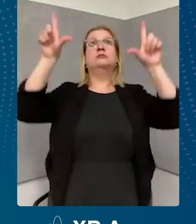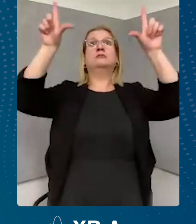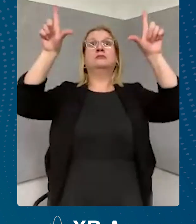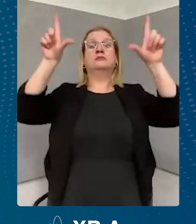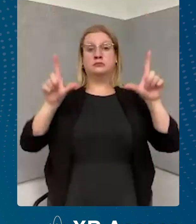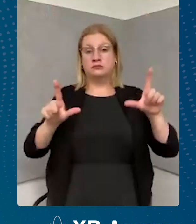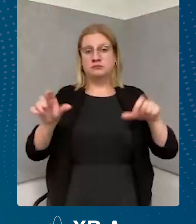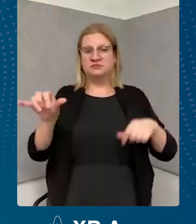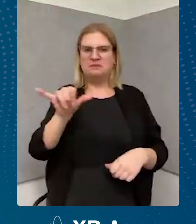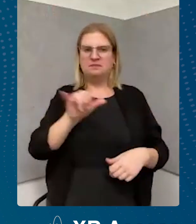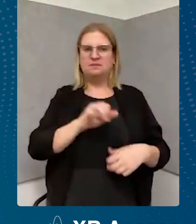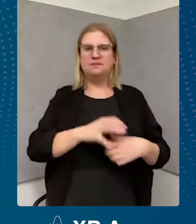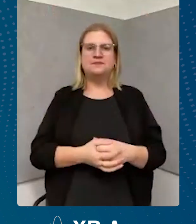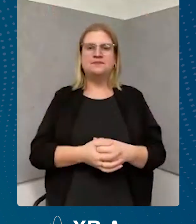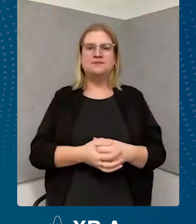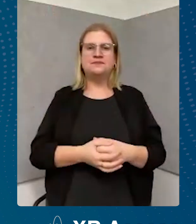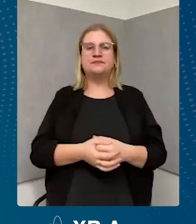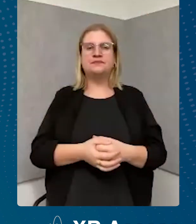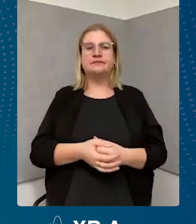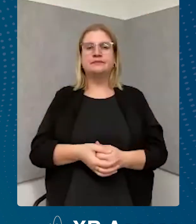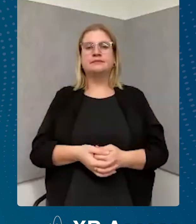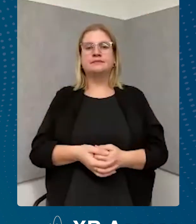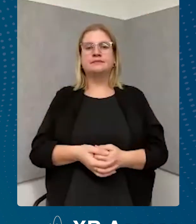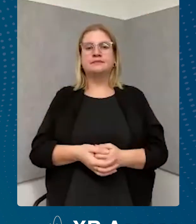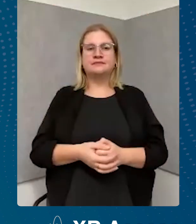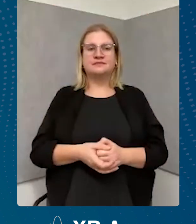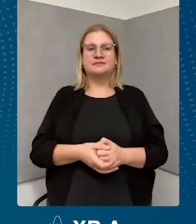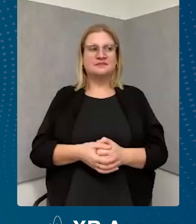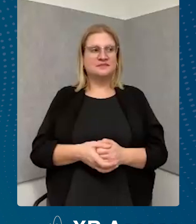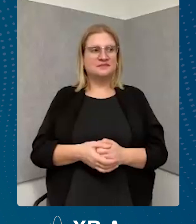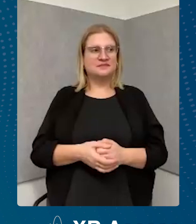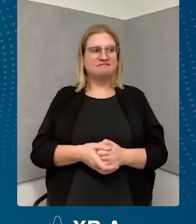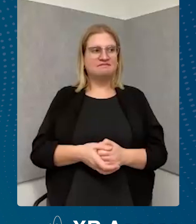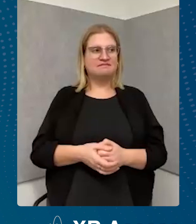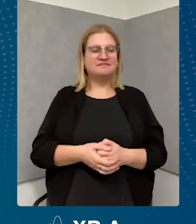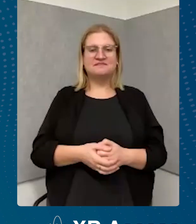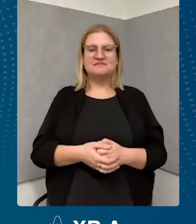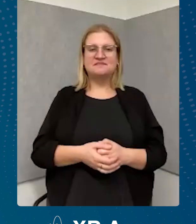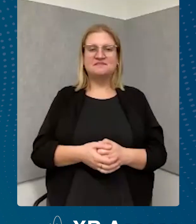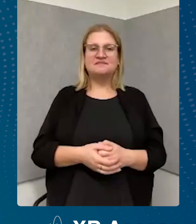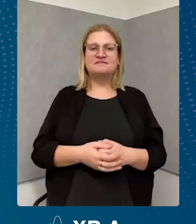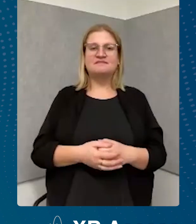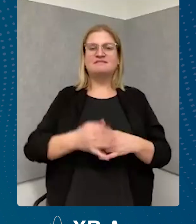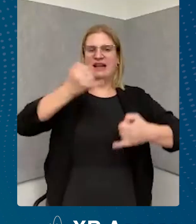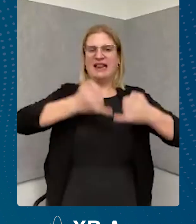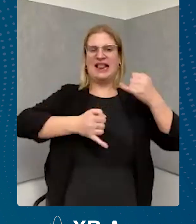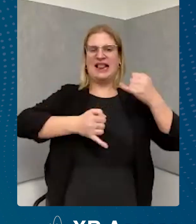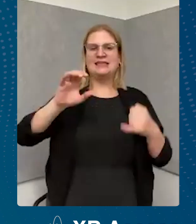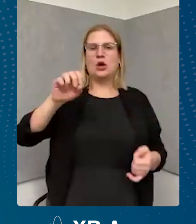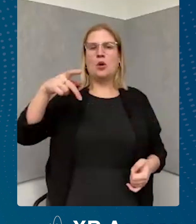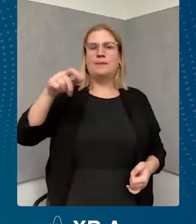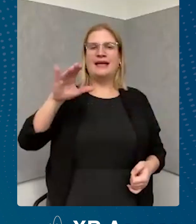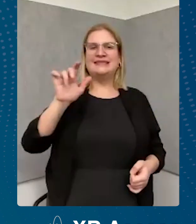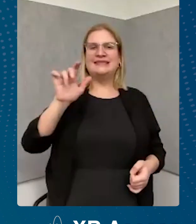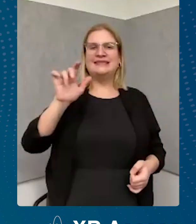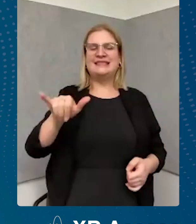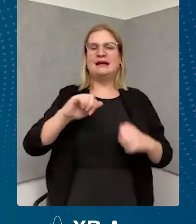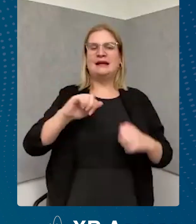Adjust how high the menu is on your screen, and the menu opacities, how visible it is.